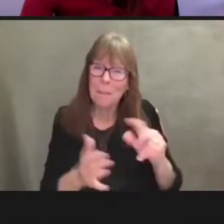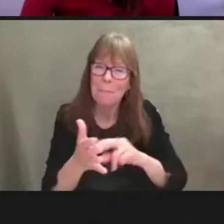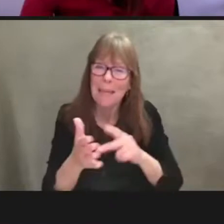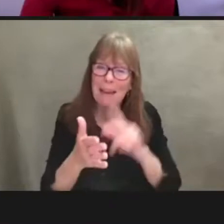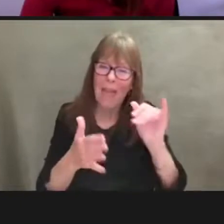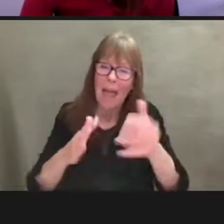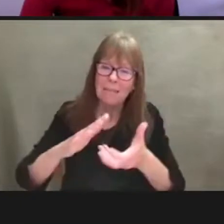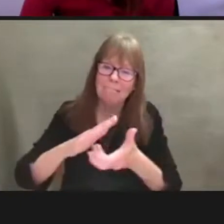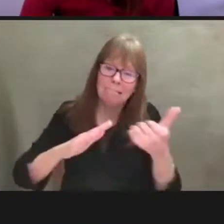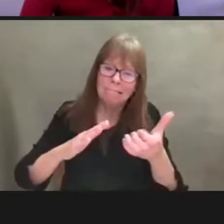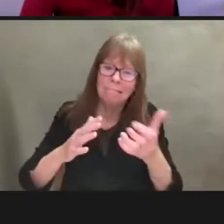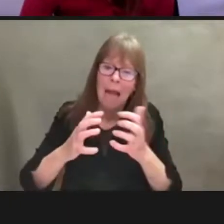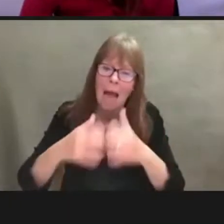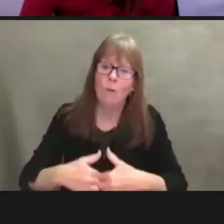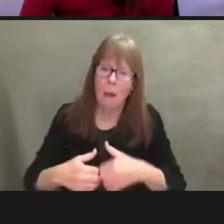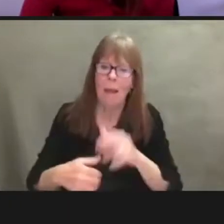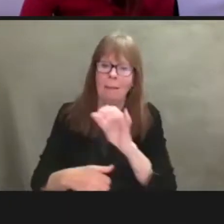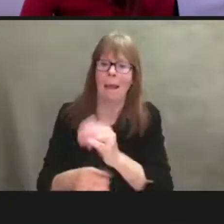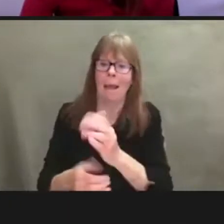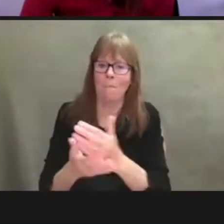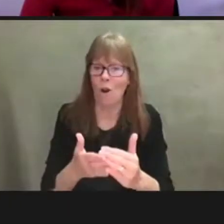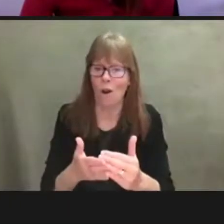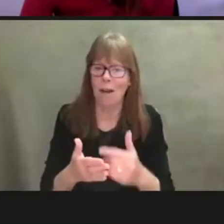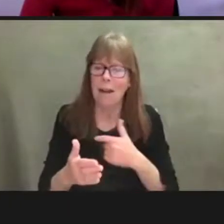So those are some of the things I was thinking about.